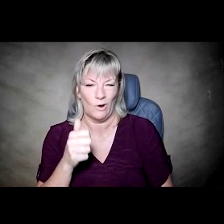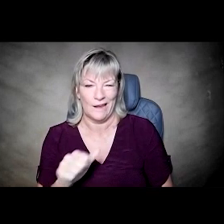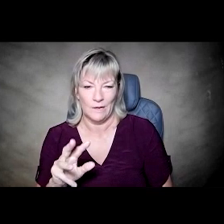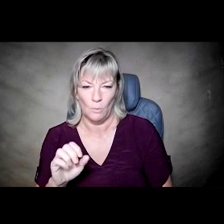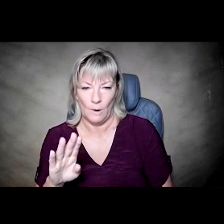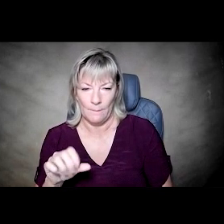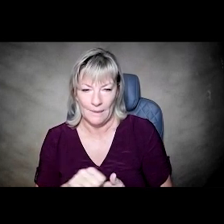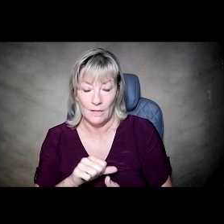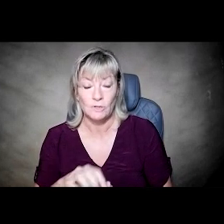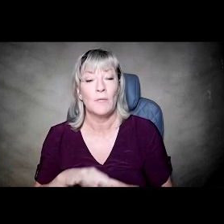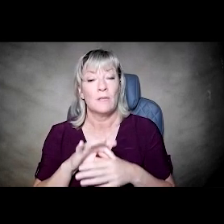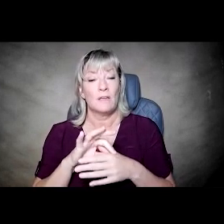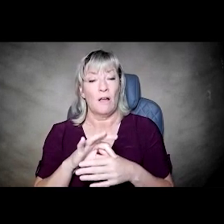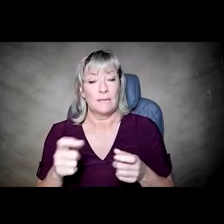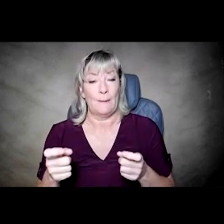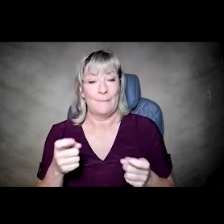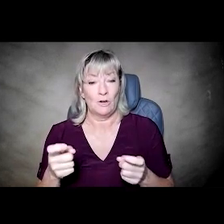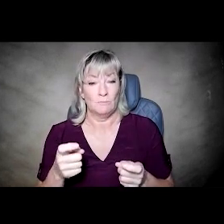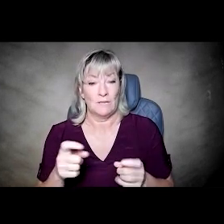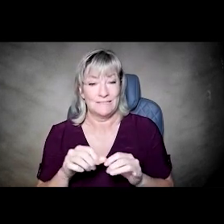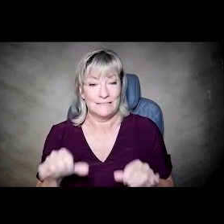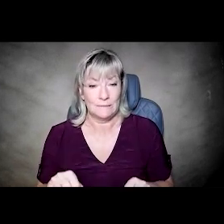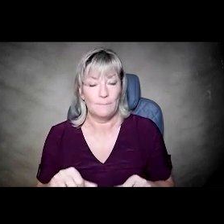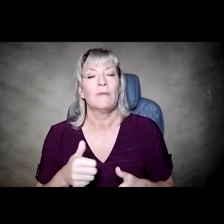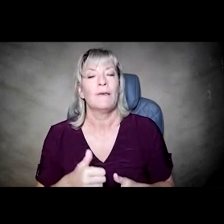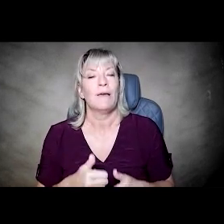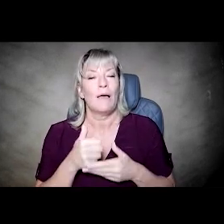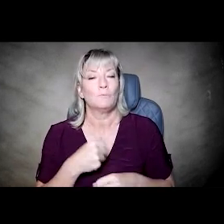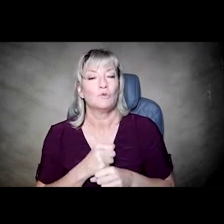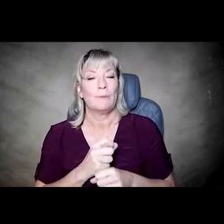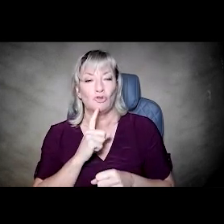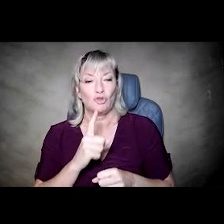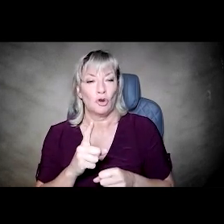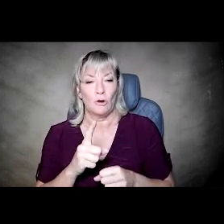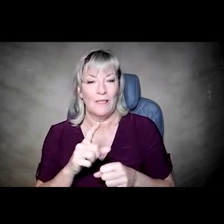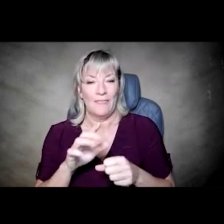The content management system assists by making sure they are filling in